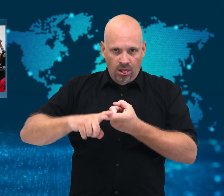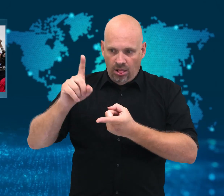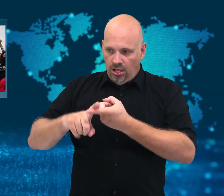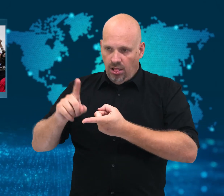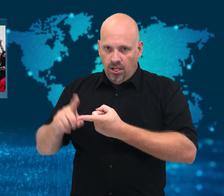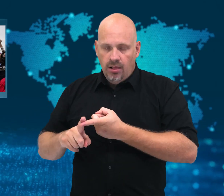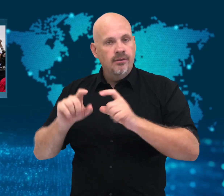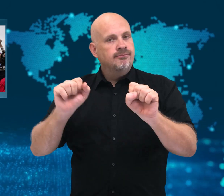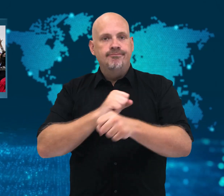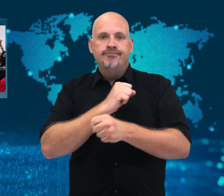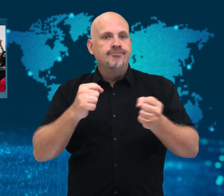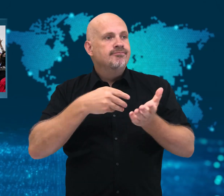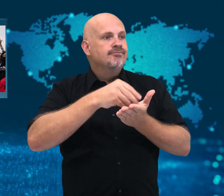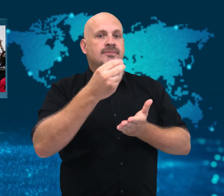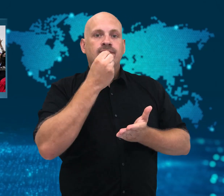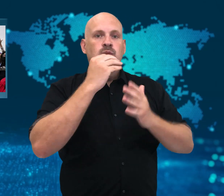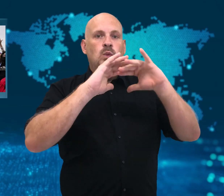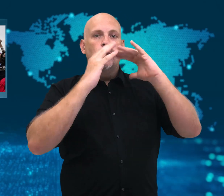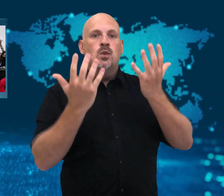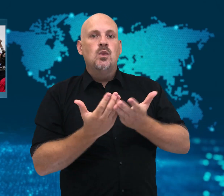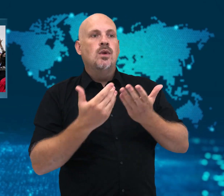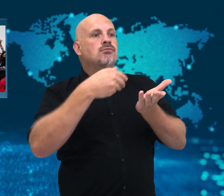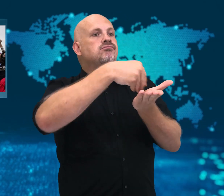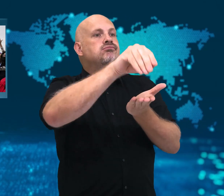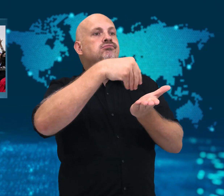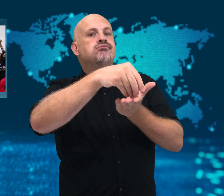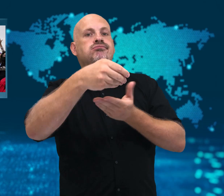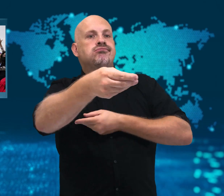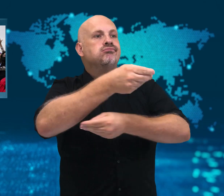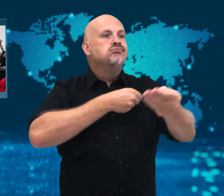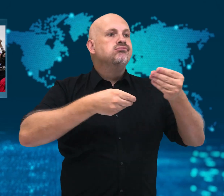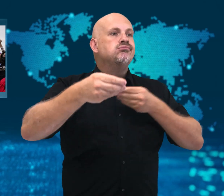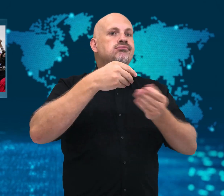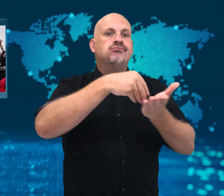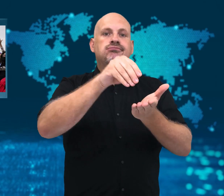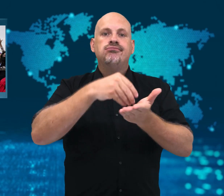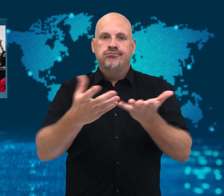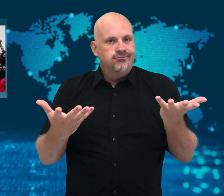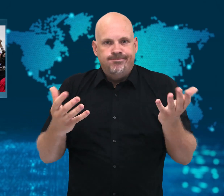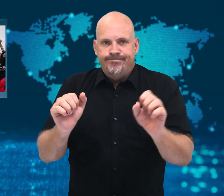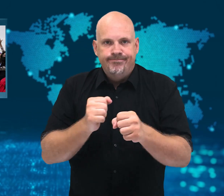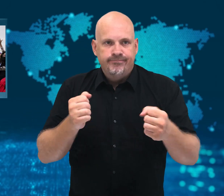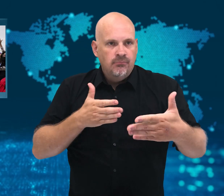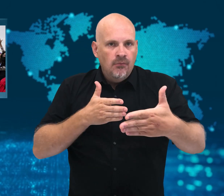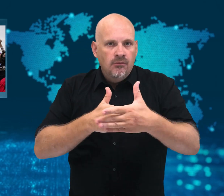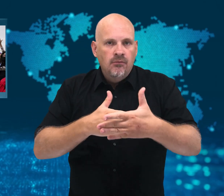Some food lines wrap around city blocks.